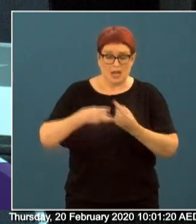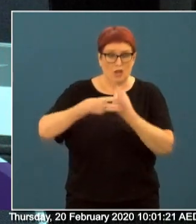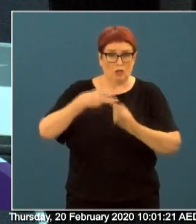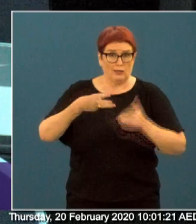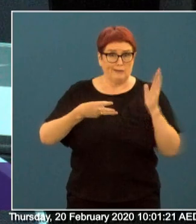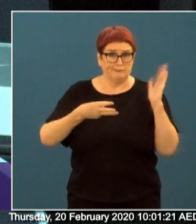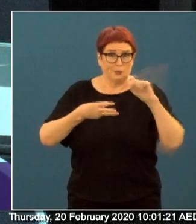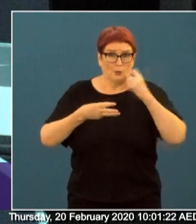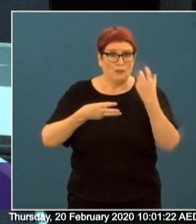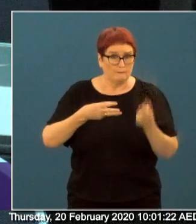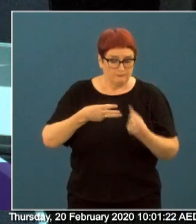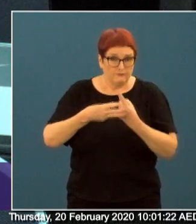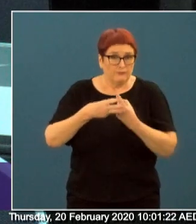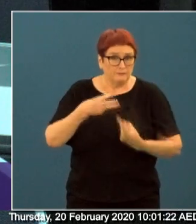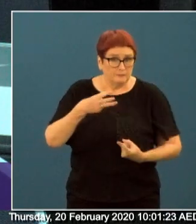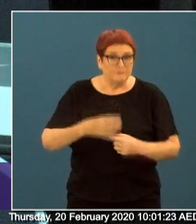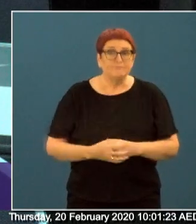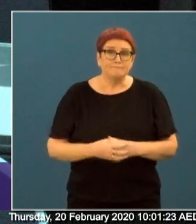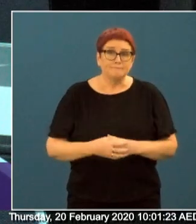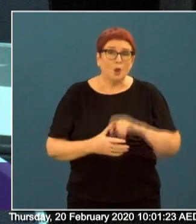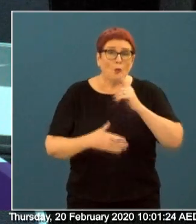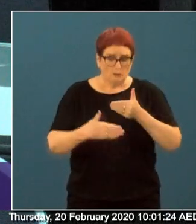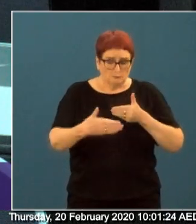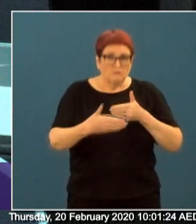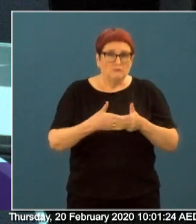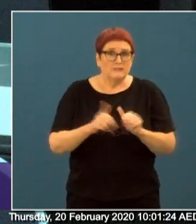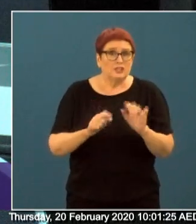All being well, we will make it to 4pm, but, as with most days,